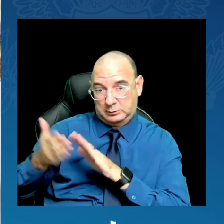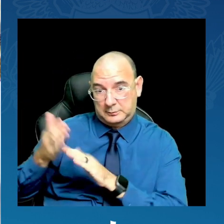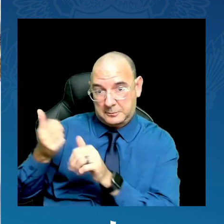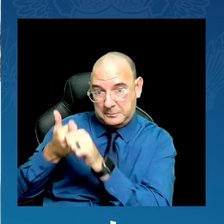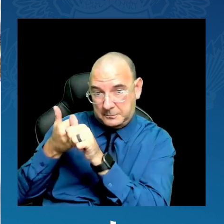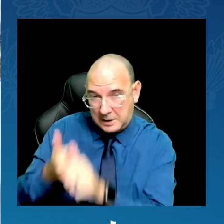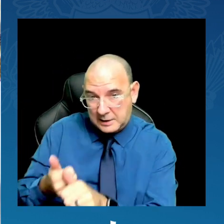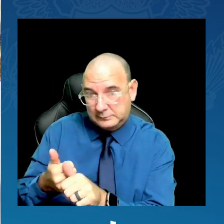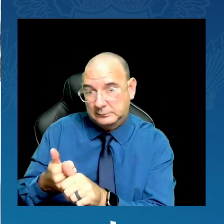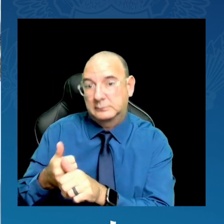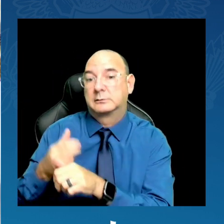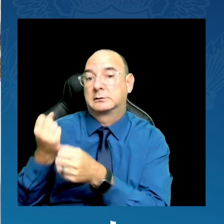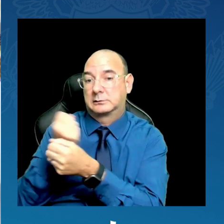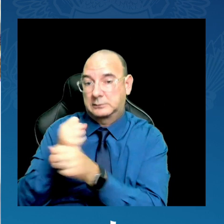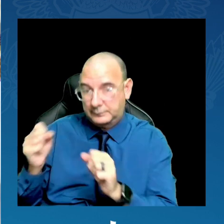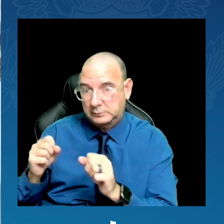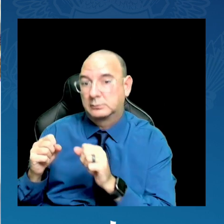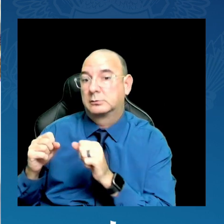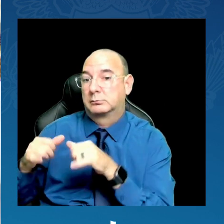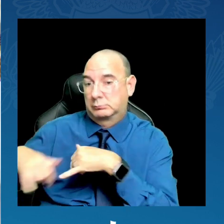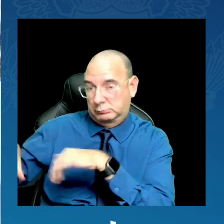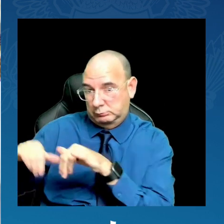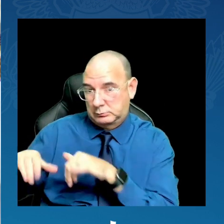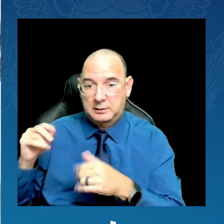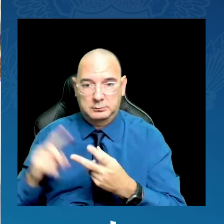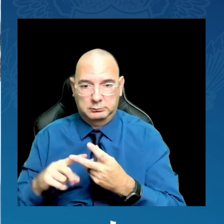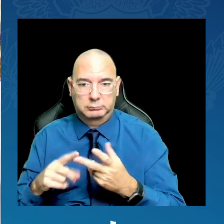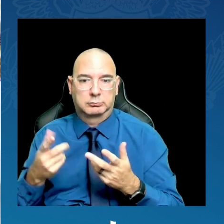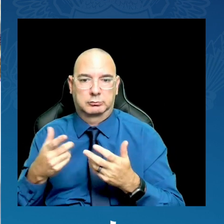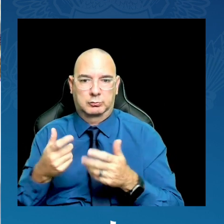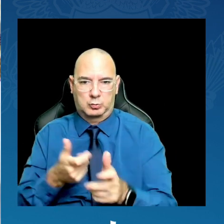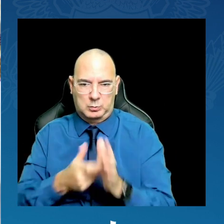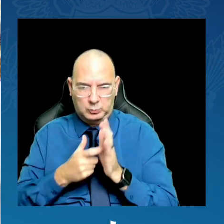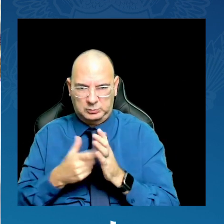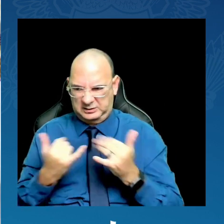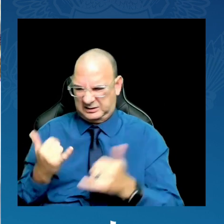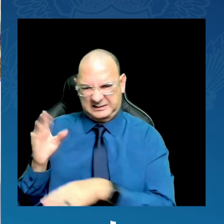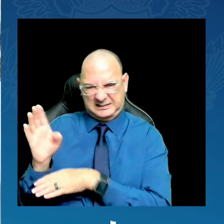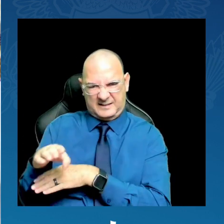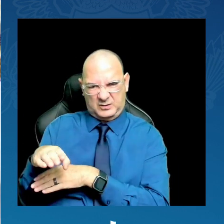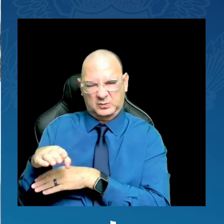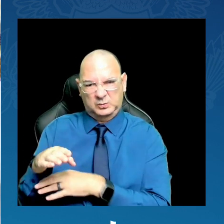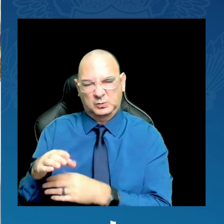as has been discussed this afternoon. And with that, I think everyone I think our panelists